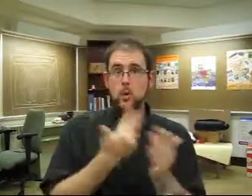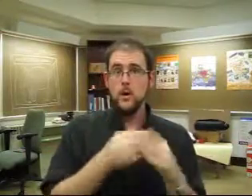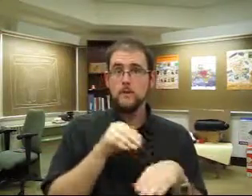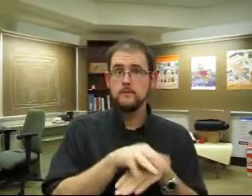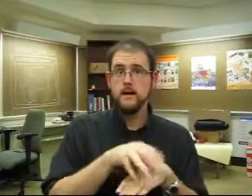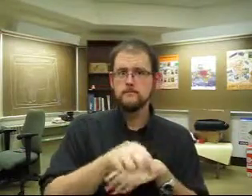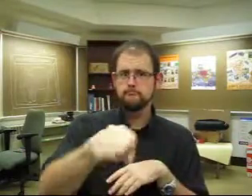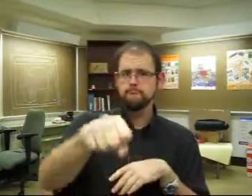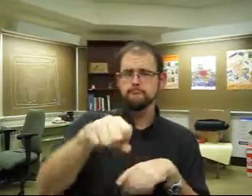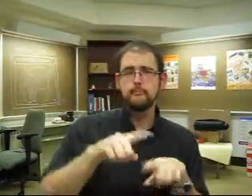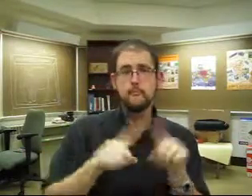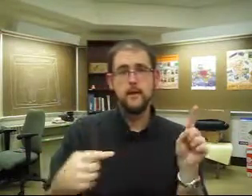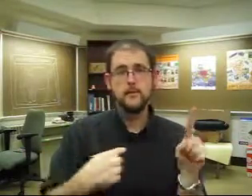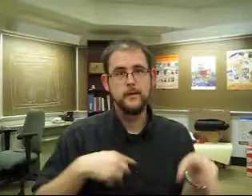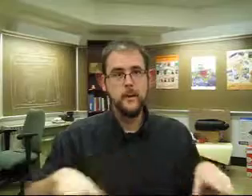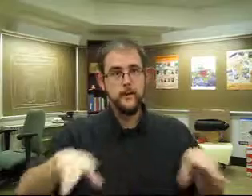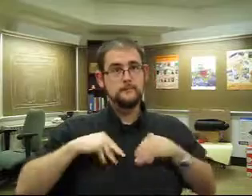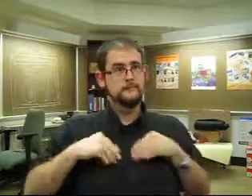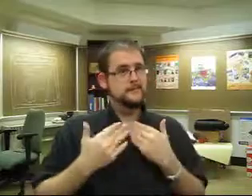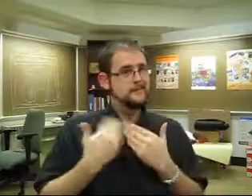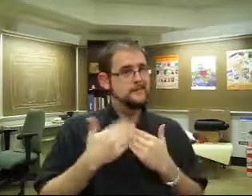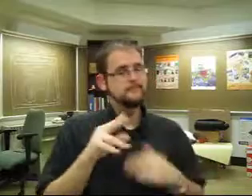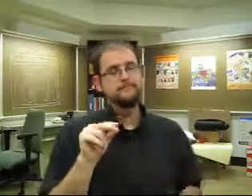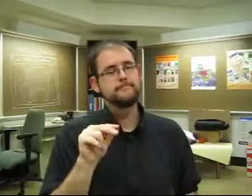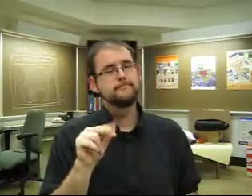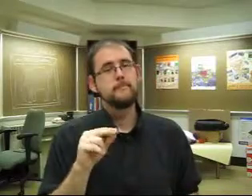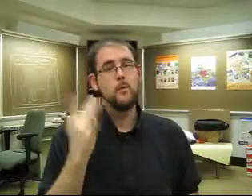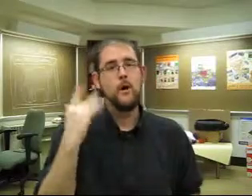It's good advice, but not easy for me to accept.